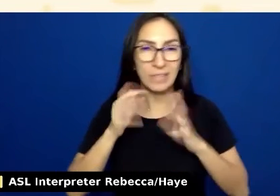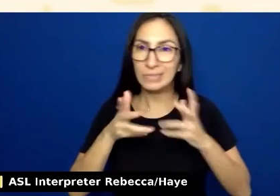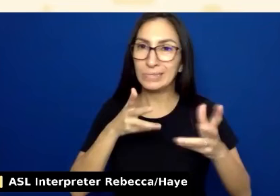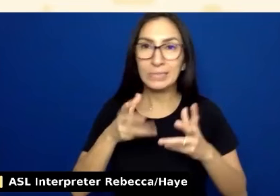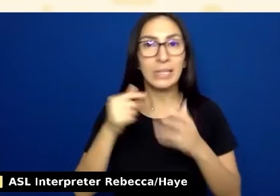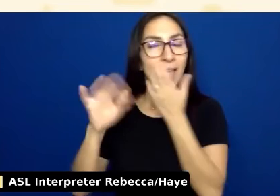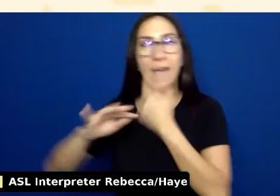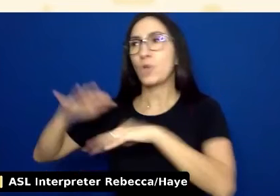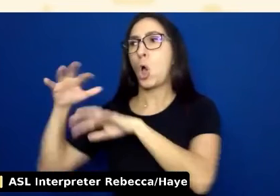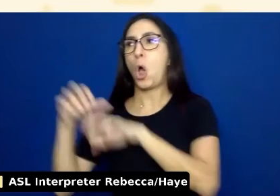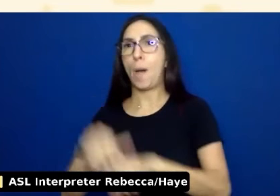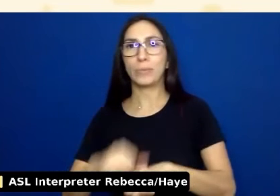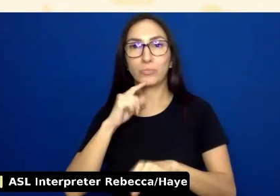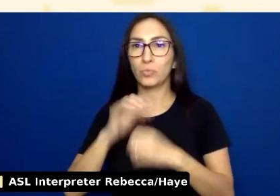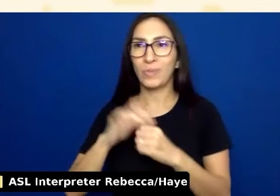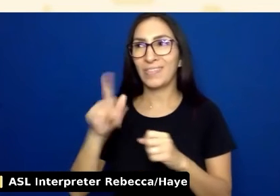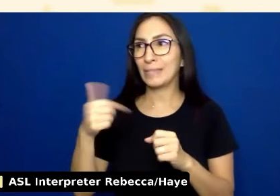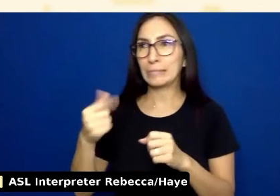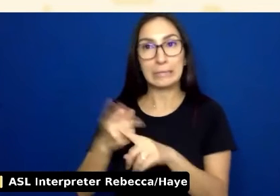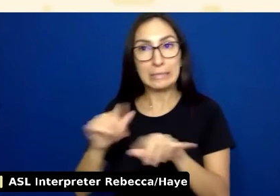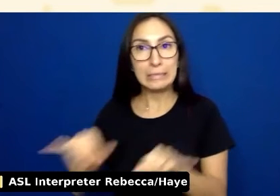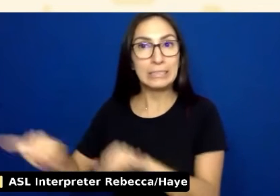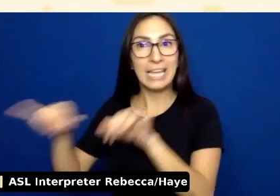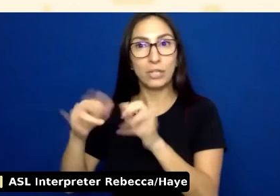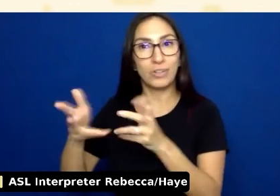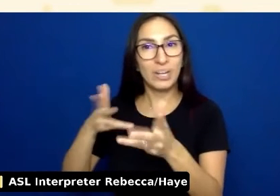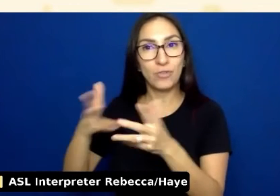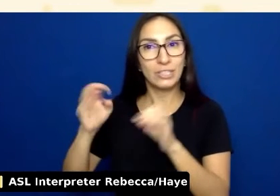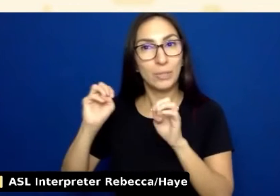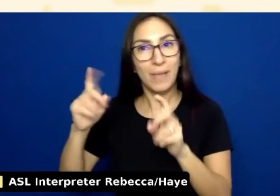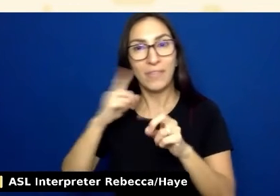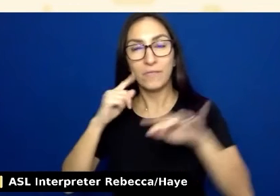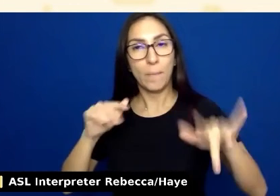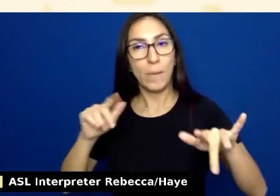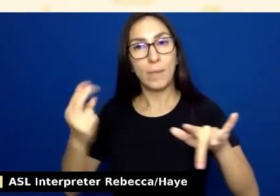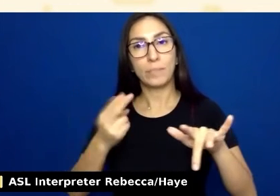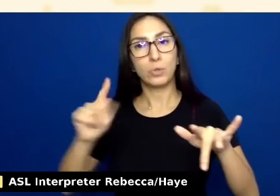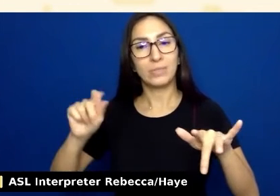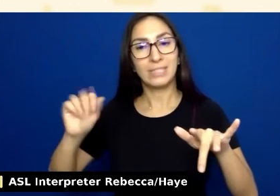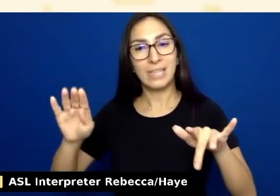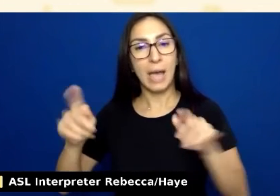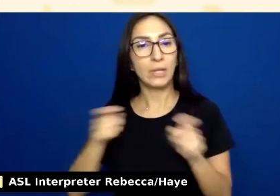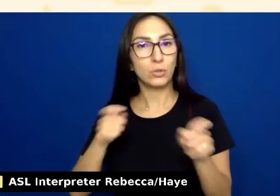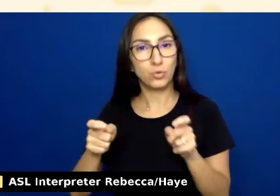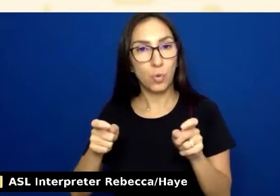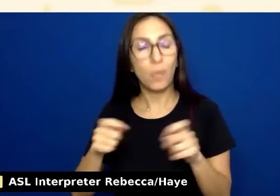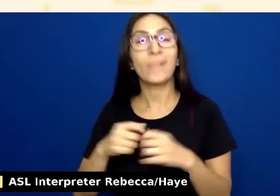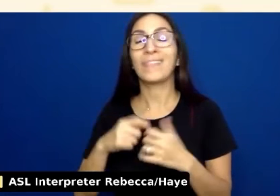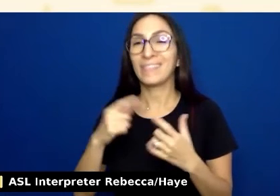for a tabbed interface is, you can tap to the active control and from that point onwards, you would use your arrow keys.